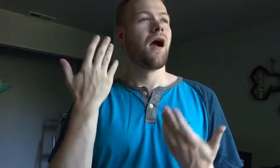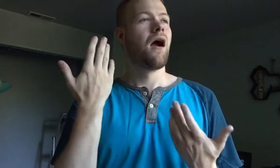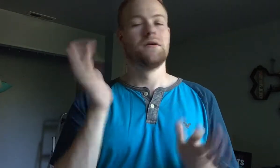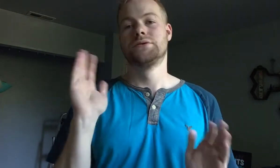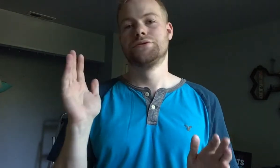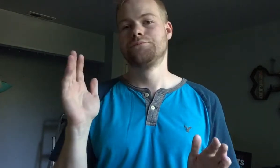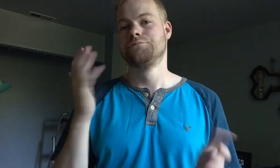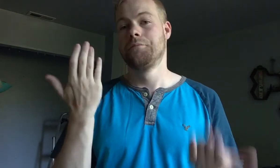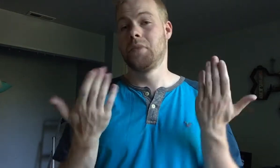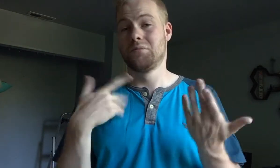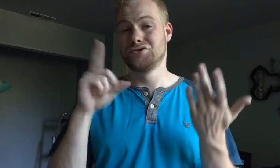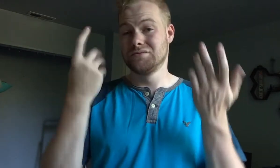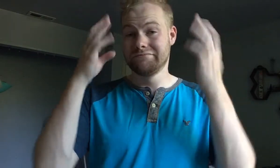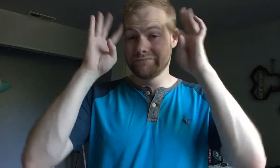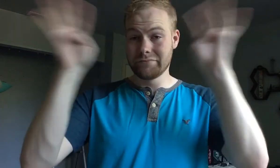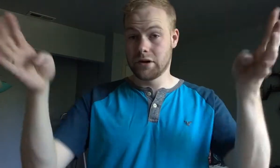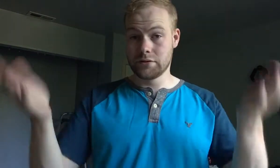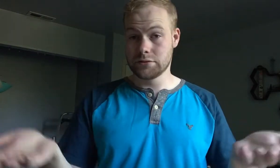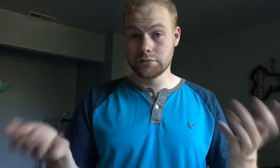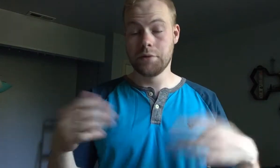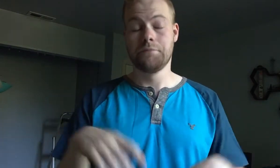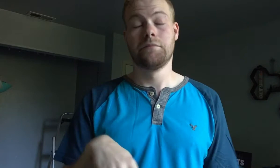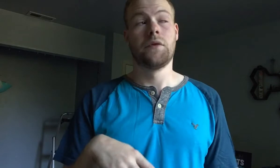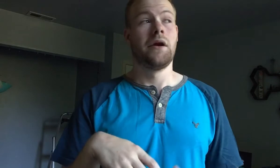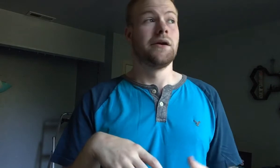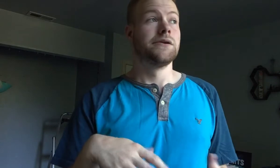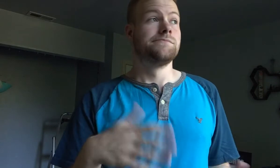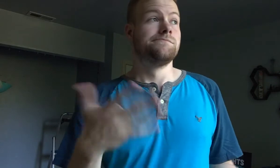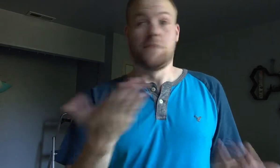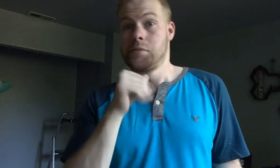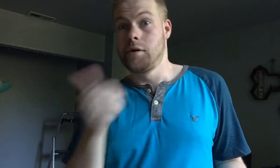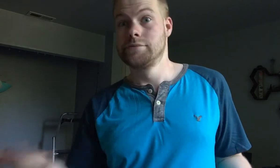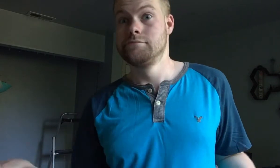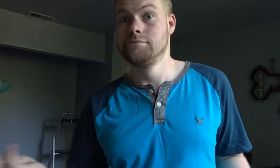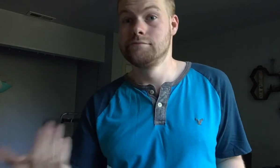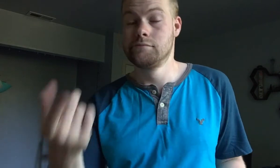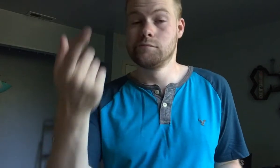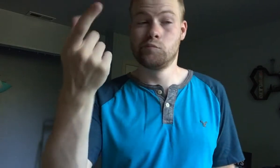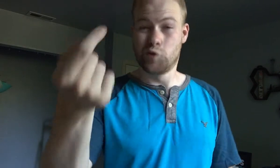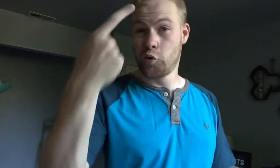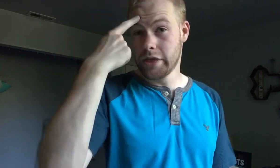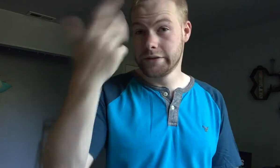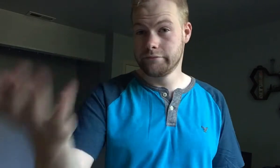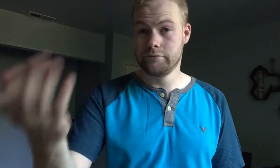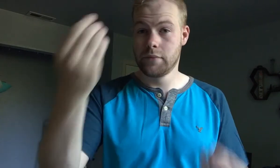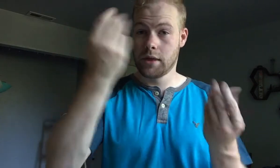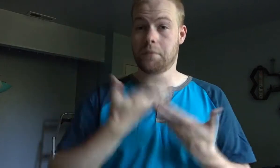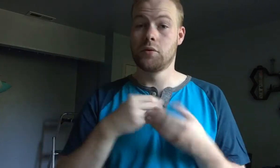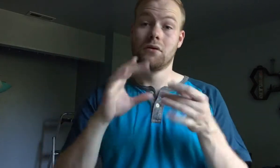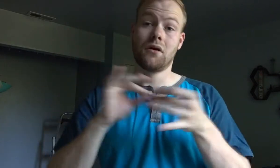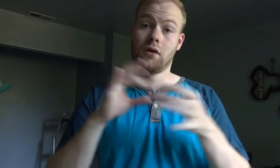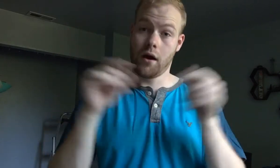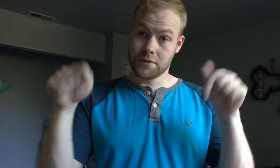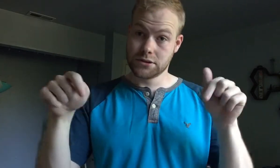I don’t know, maybe I’m just making things up, maybe not. What do you think? Let me know in the comments.